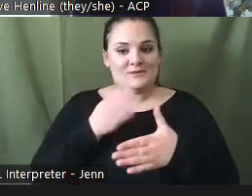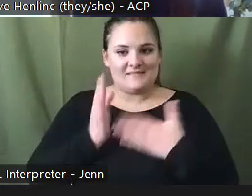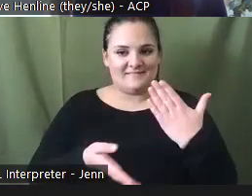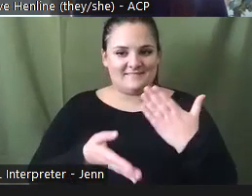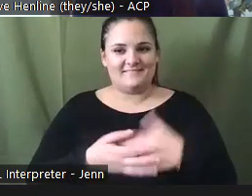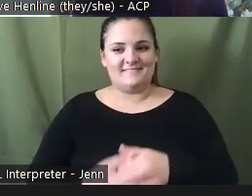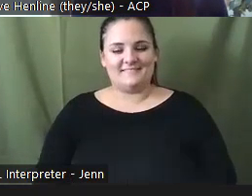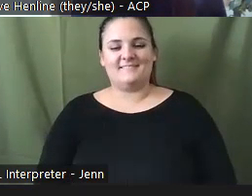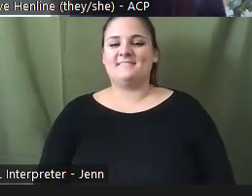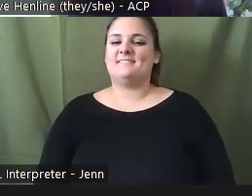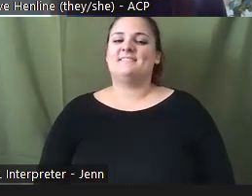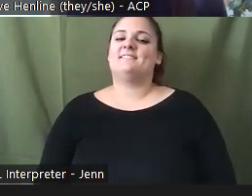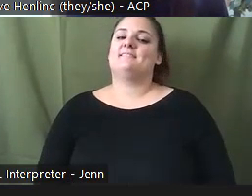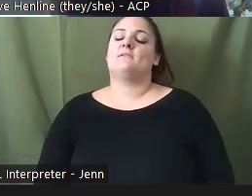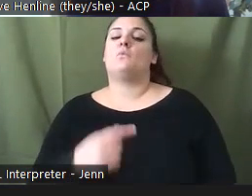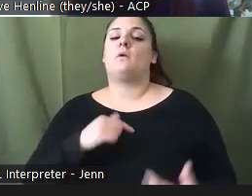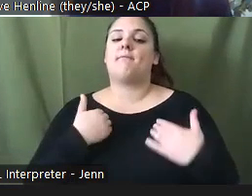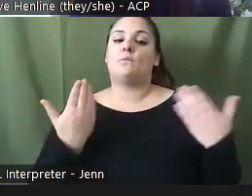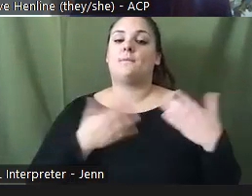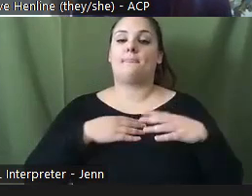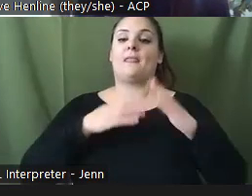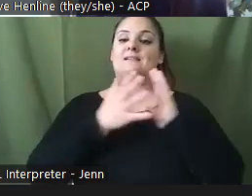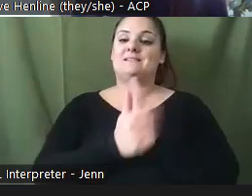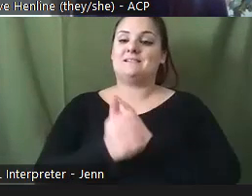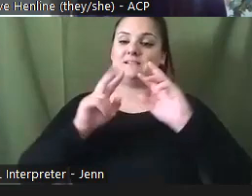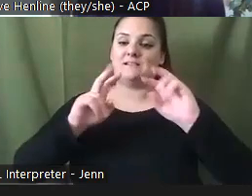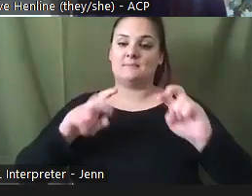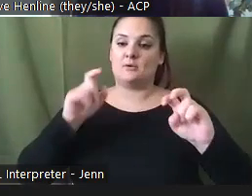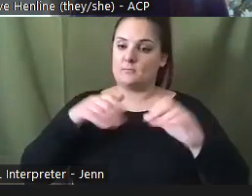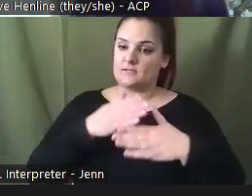We do have a skills assessment for you to complete to ensure that